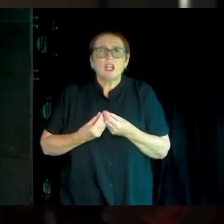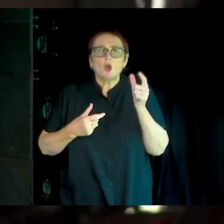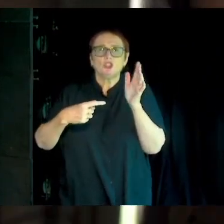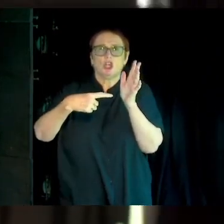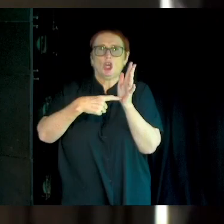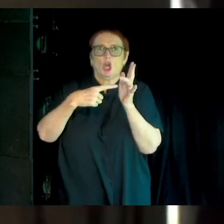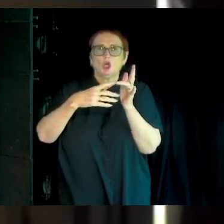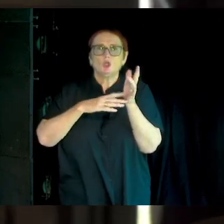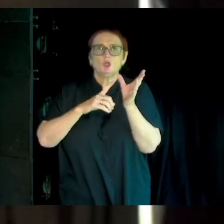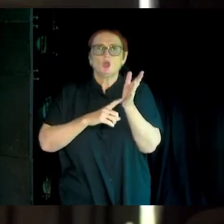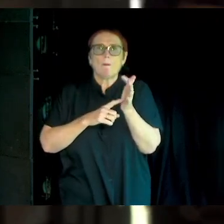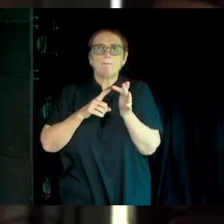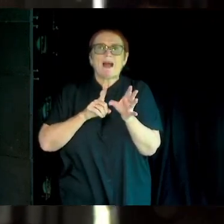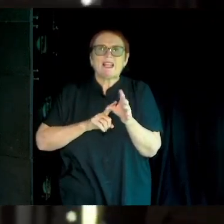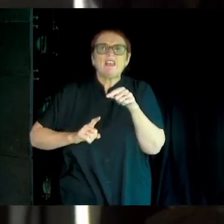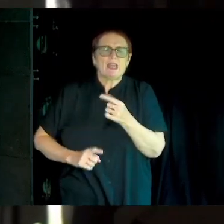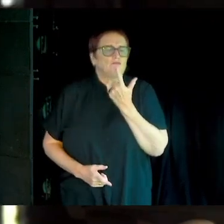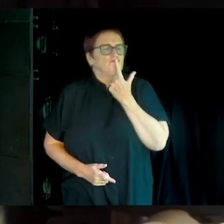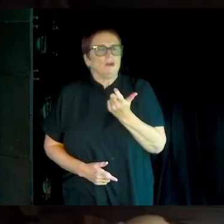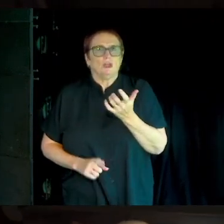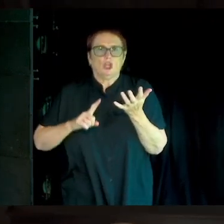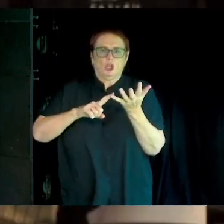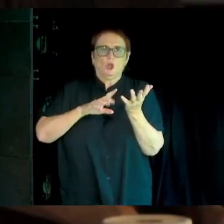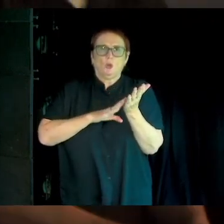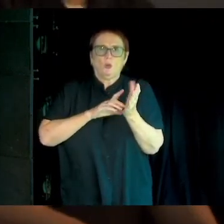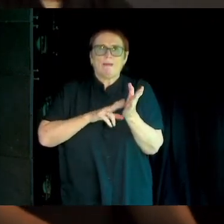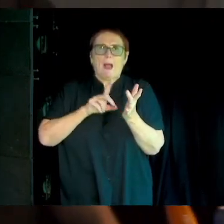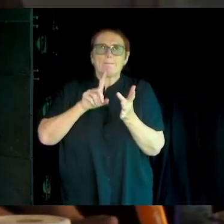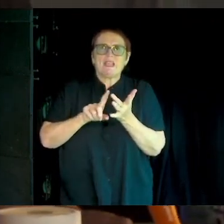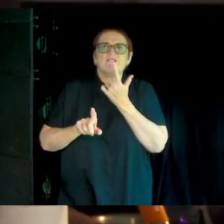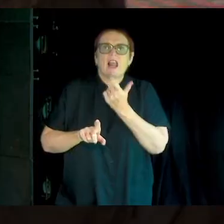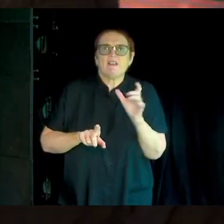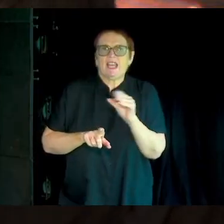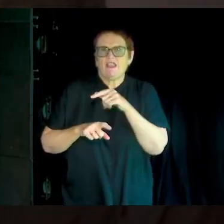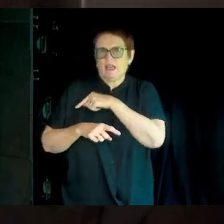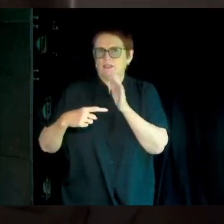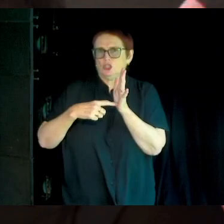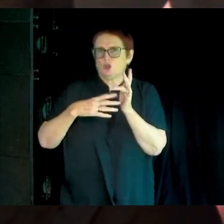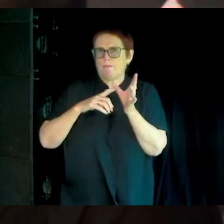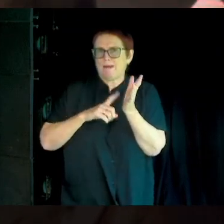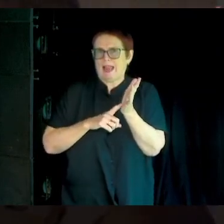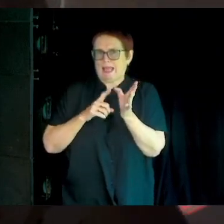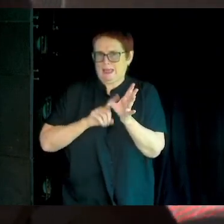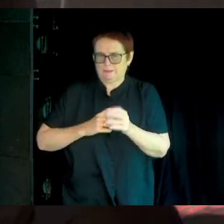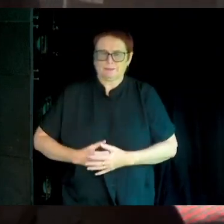tromale because they are the umami ah they are the umami all right so three step very easy is